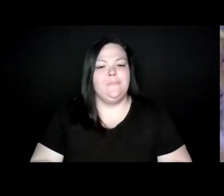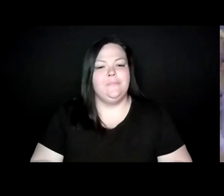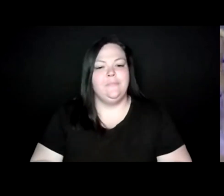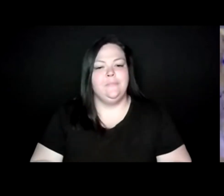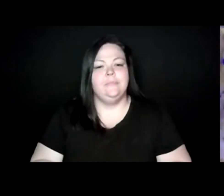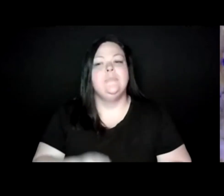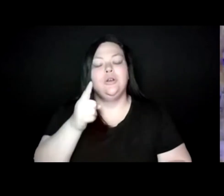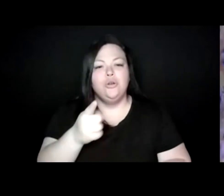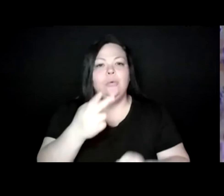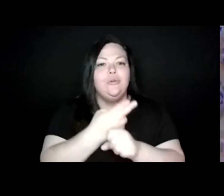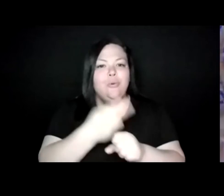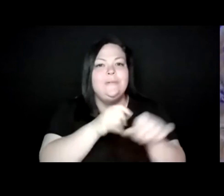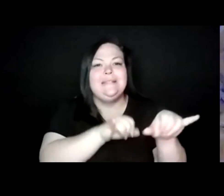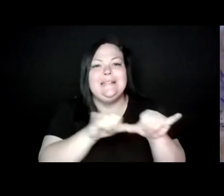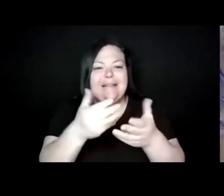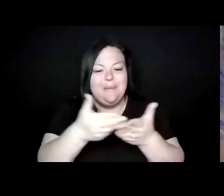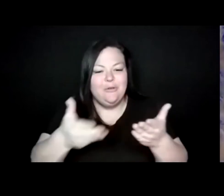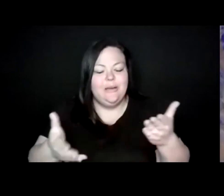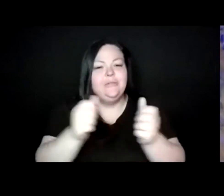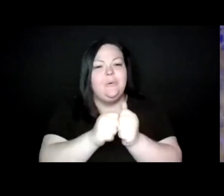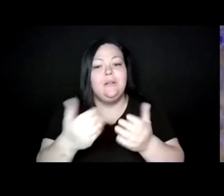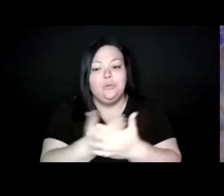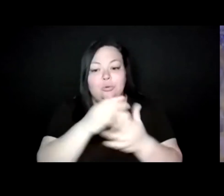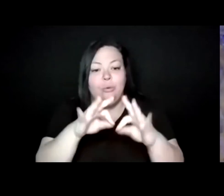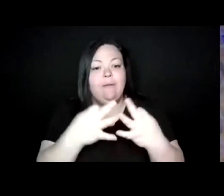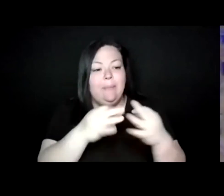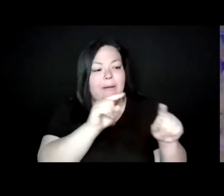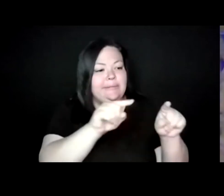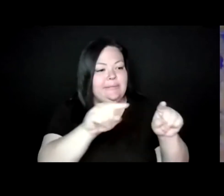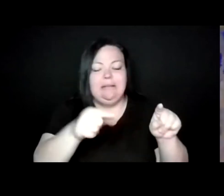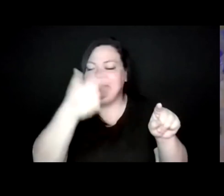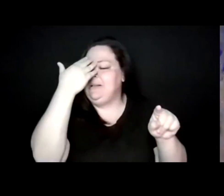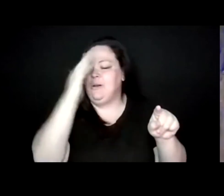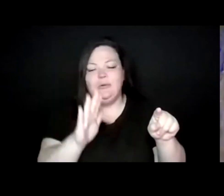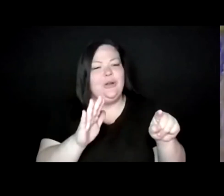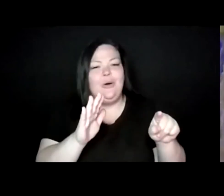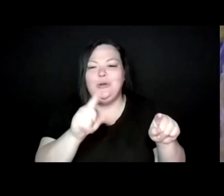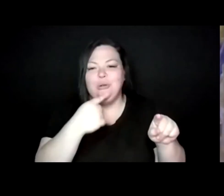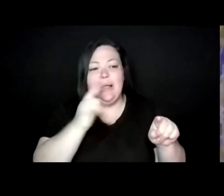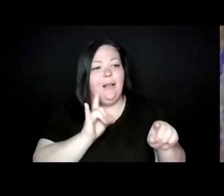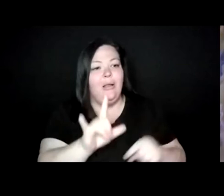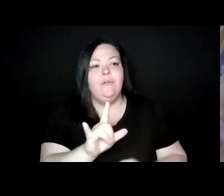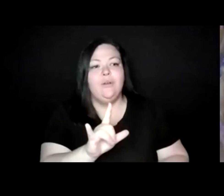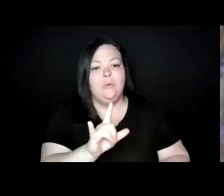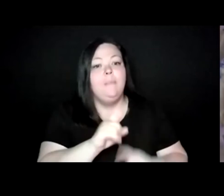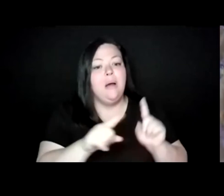you use the same ingredients with your new families. they don’t know you’re saying